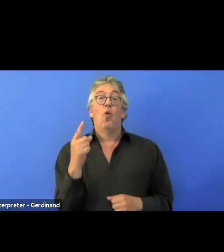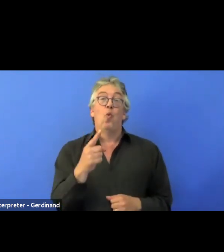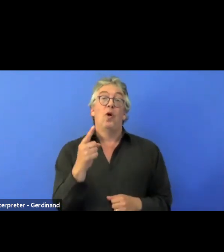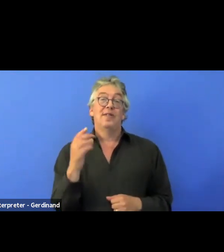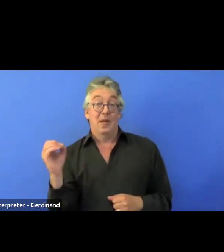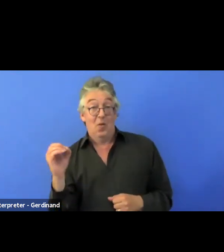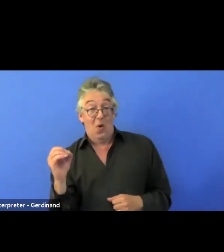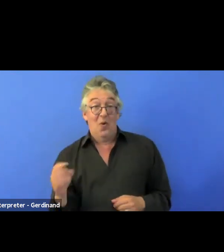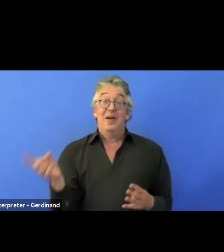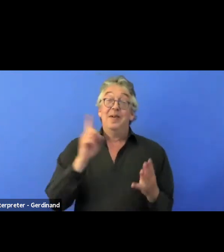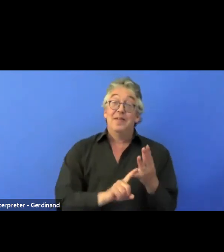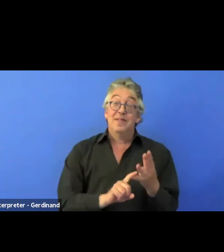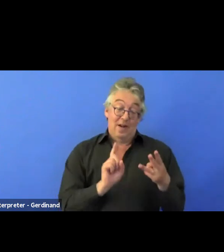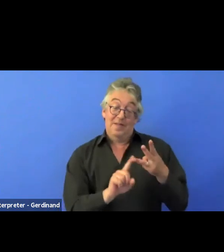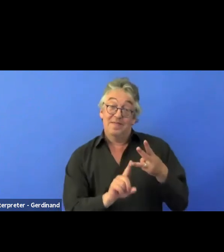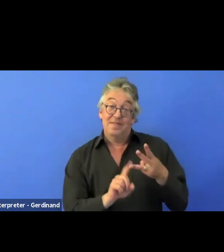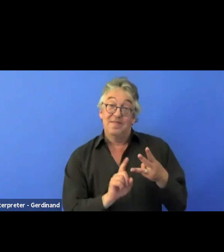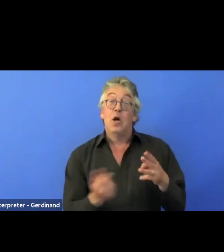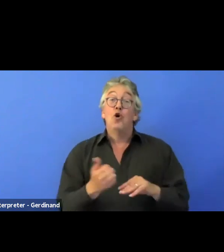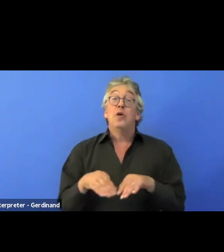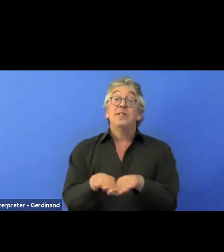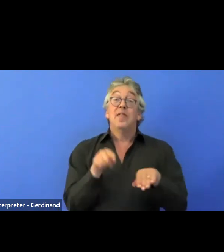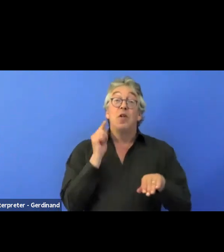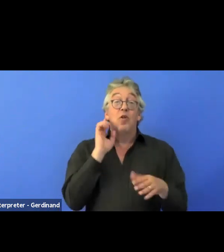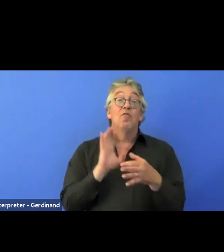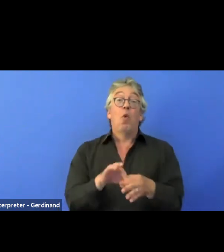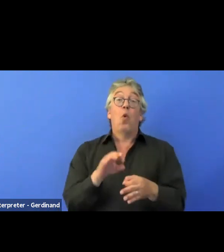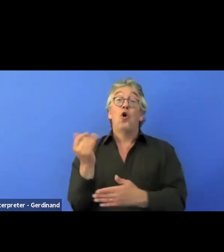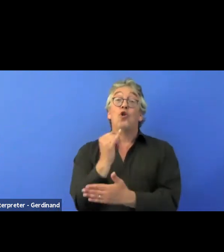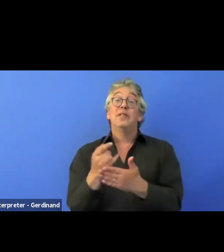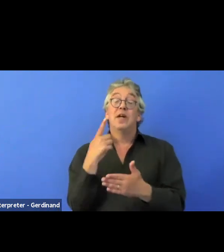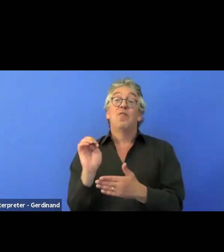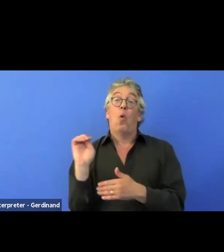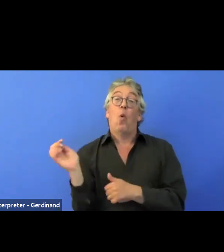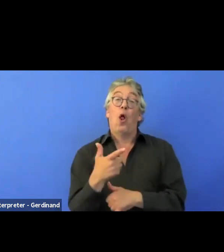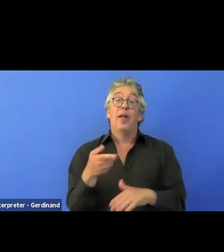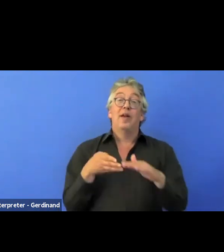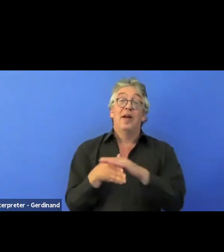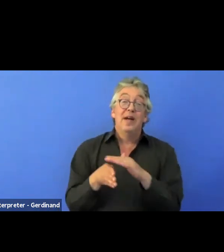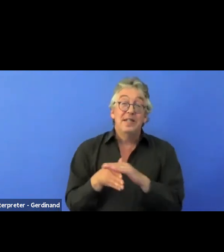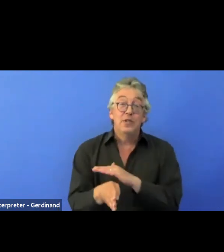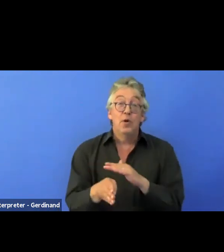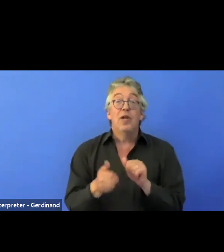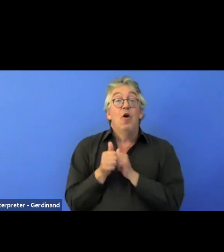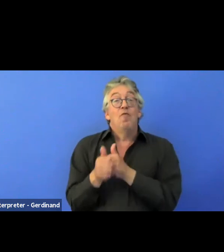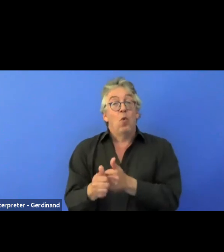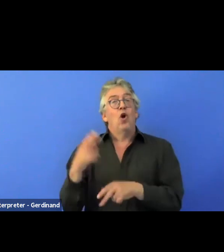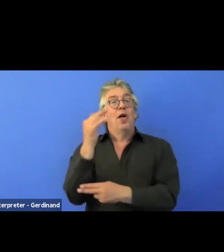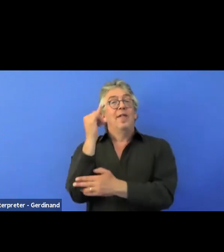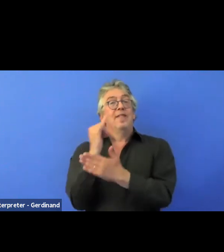and the standard on design for all accessibility following a design for all approach in products, goods and services